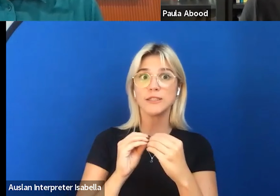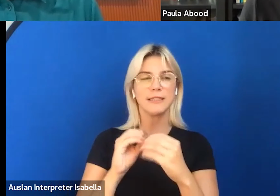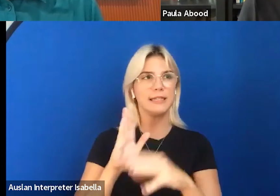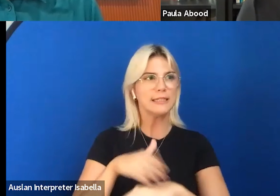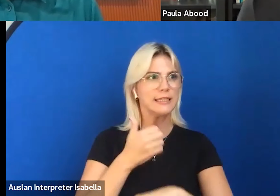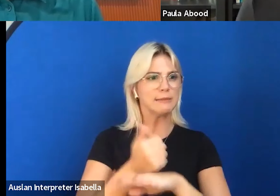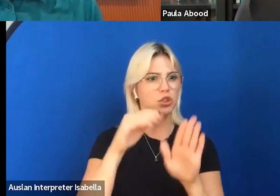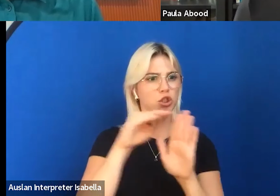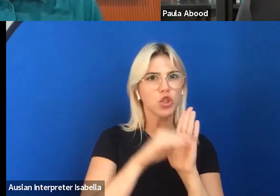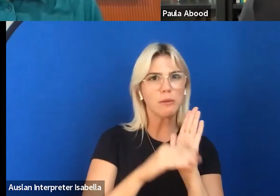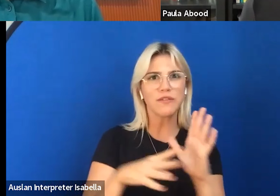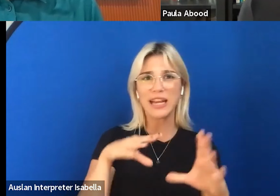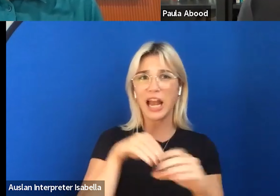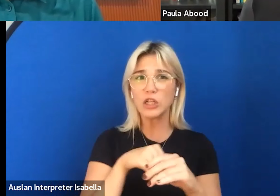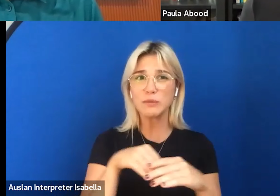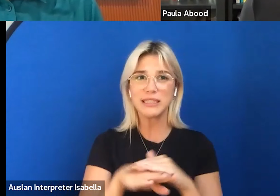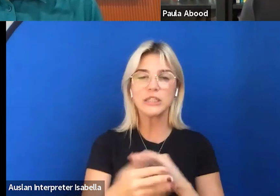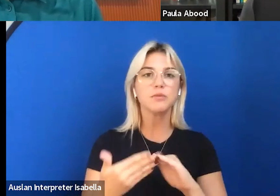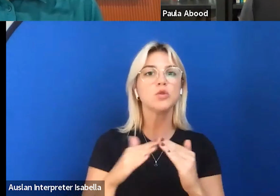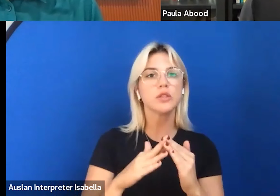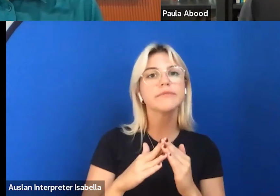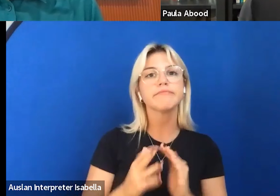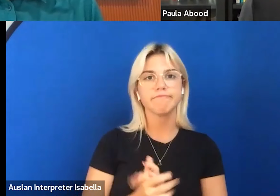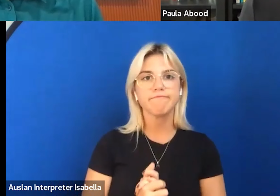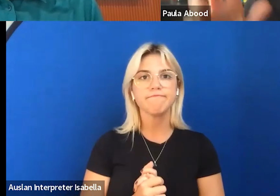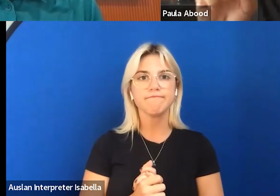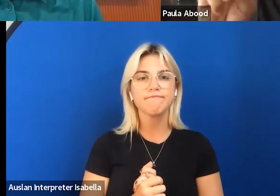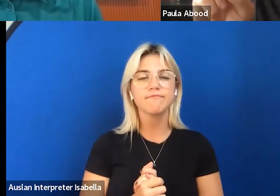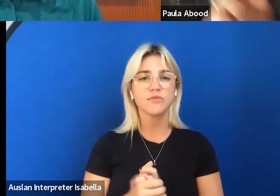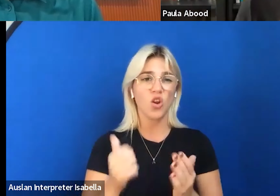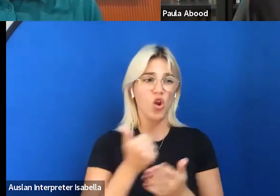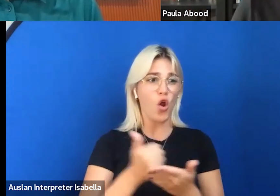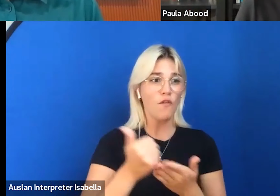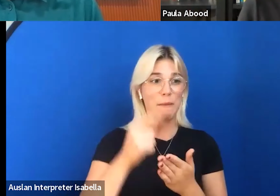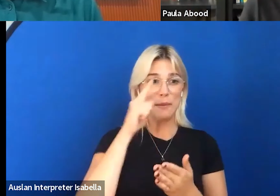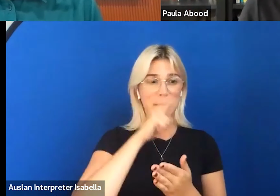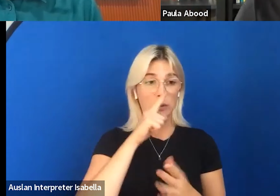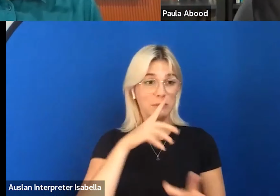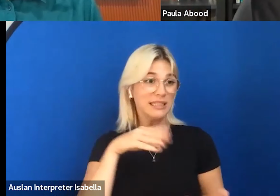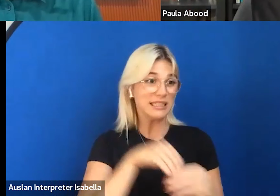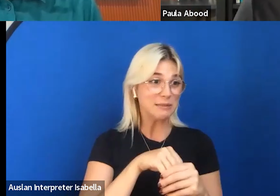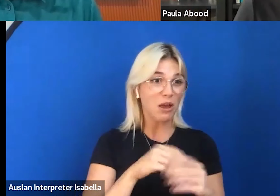So, quite often people participate by being consulted or by answering questions.